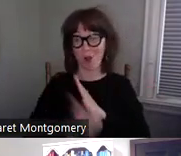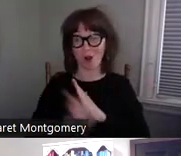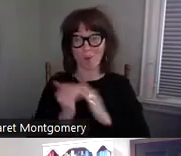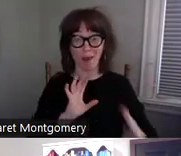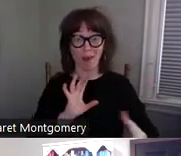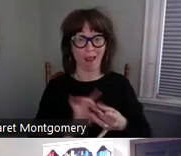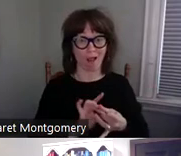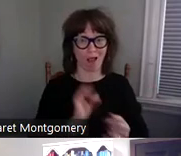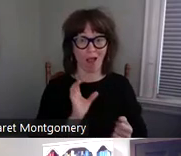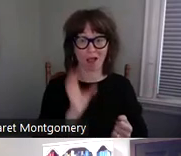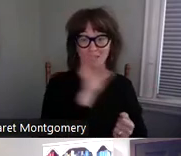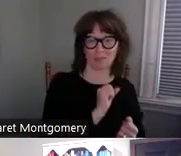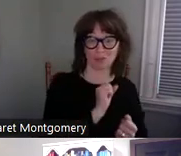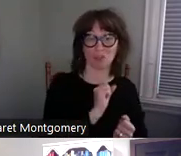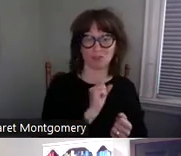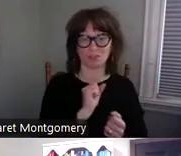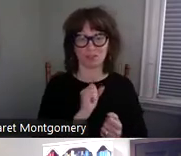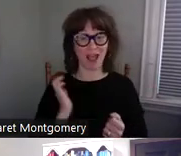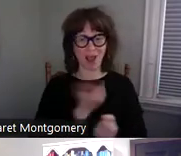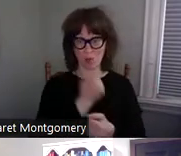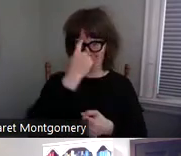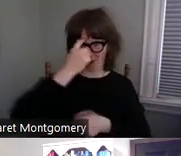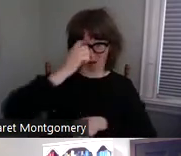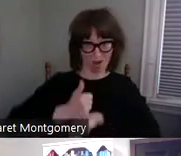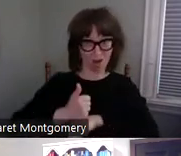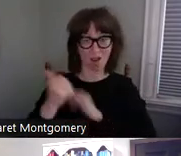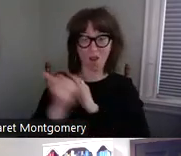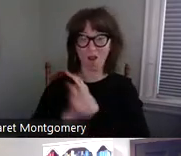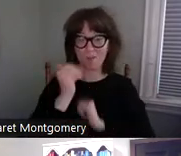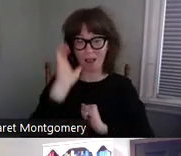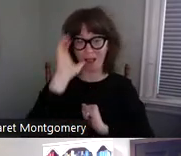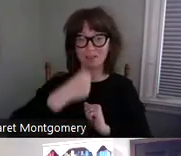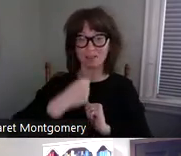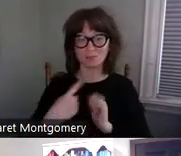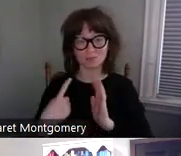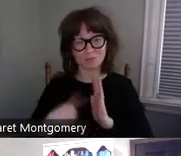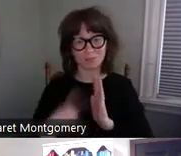our brains make with So what do you 12:09:05 think when you share domestic violence,